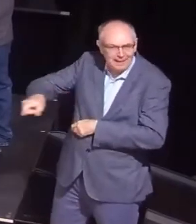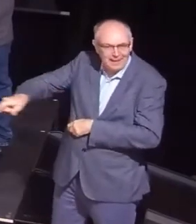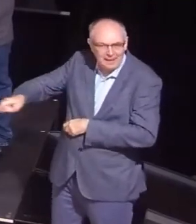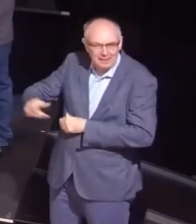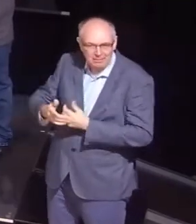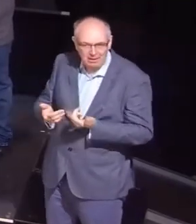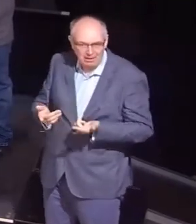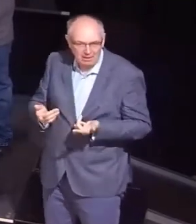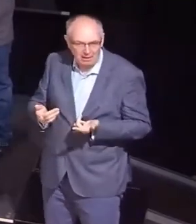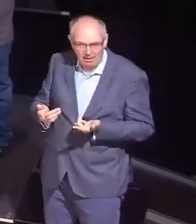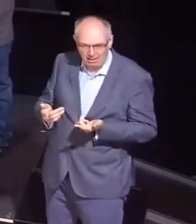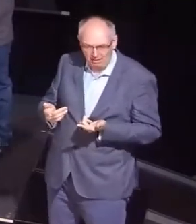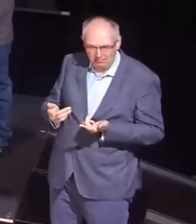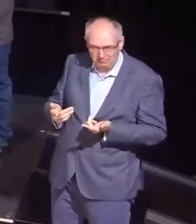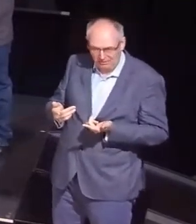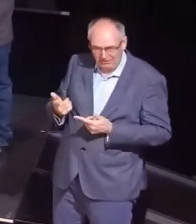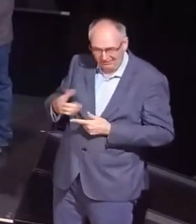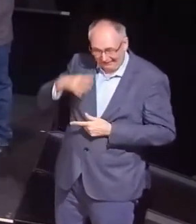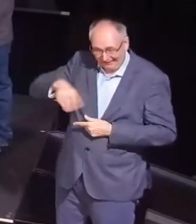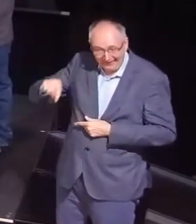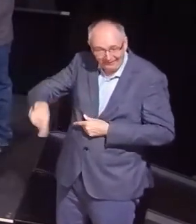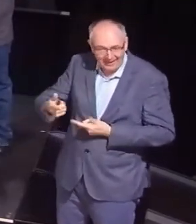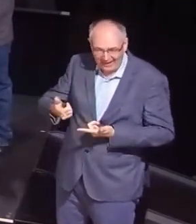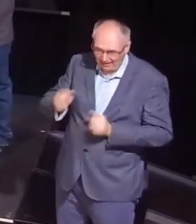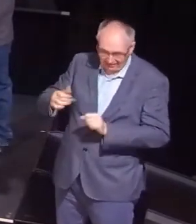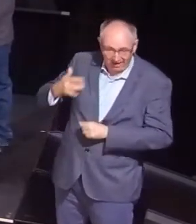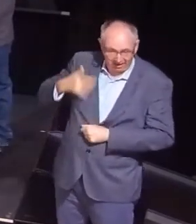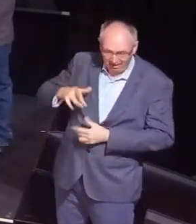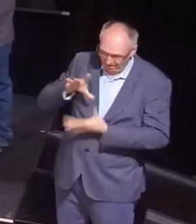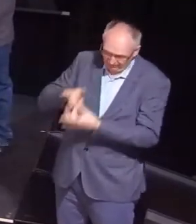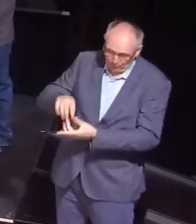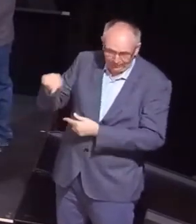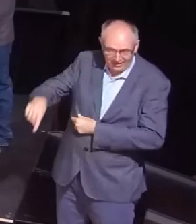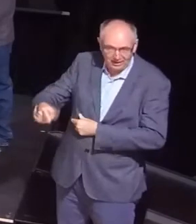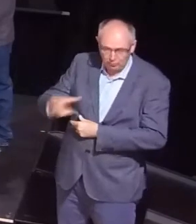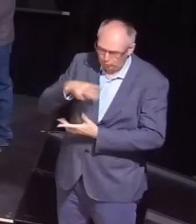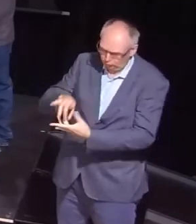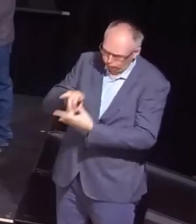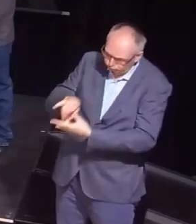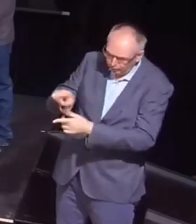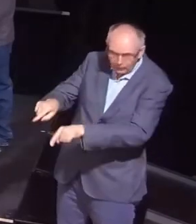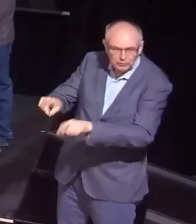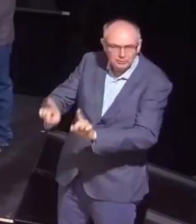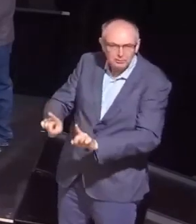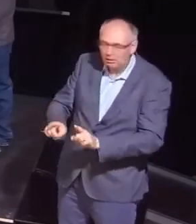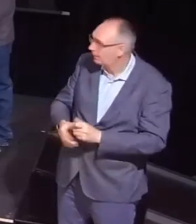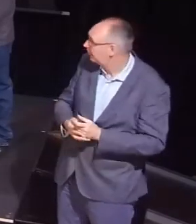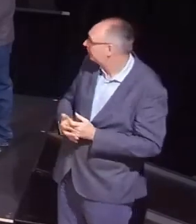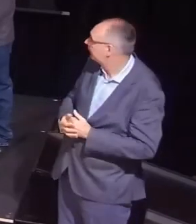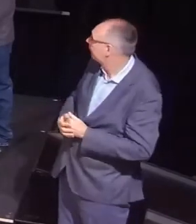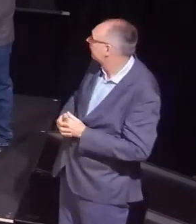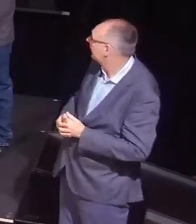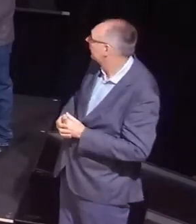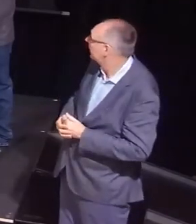and live by these features, it's their life. And we really wanted to connect these groups. Just because a person sees themselves